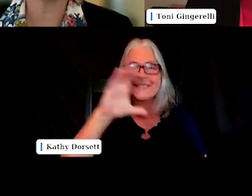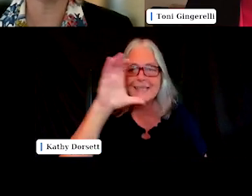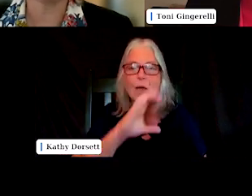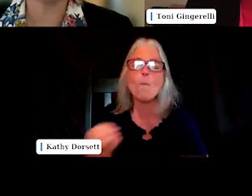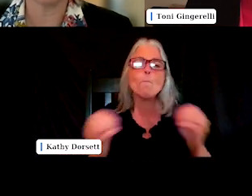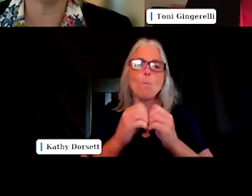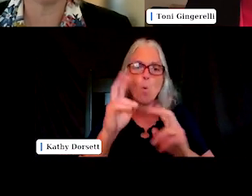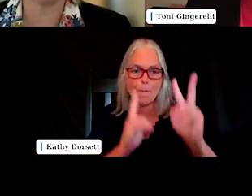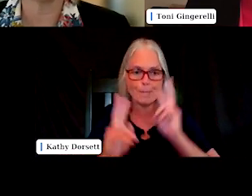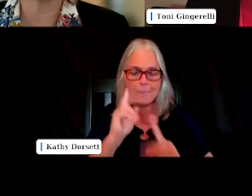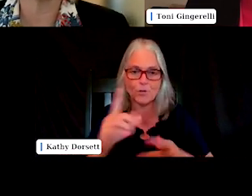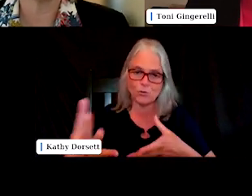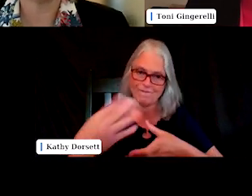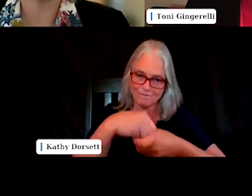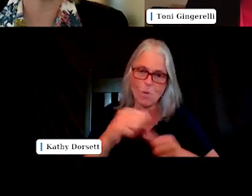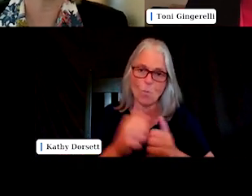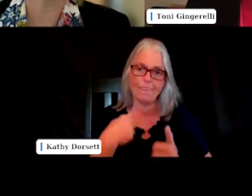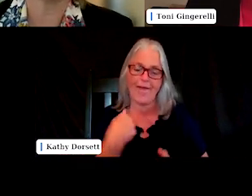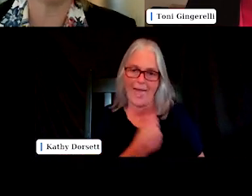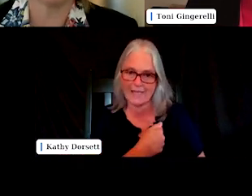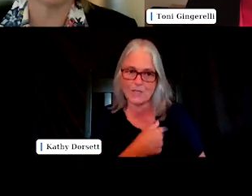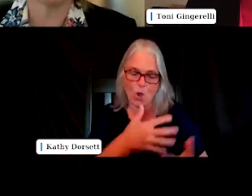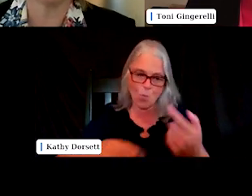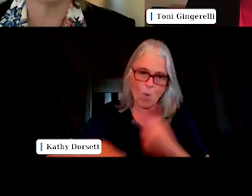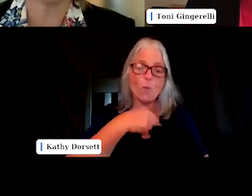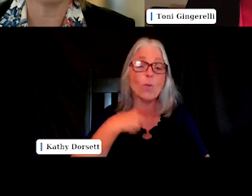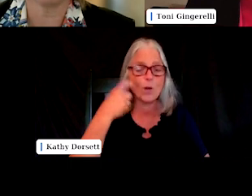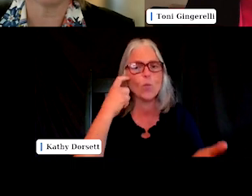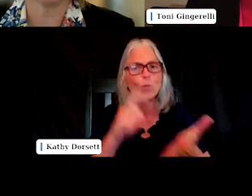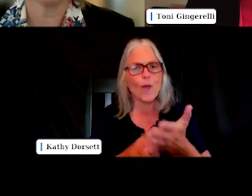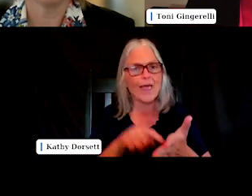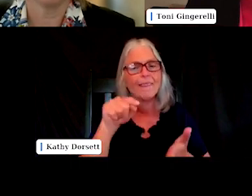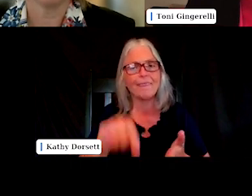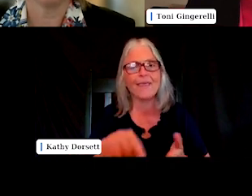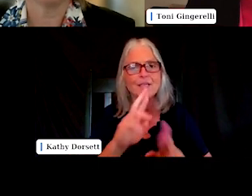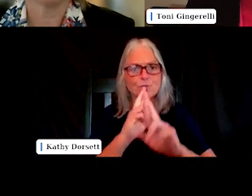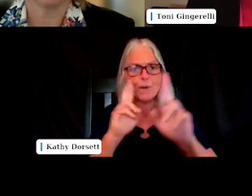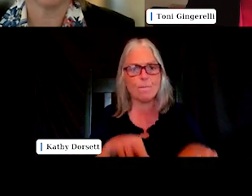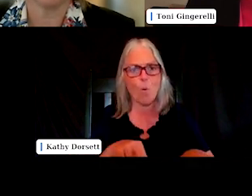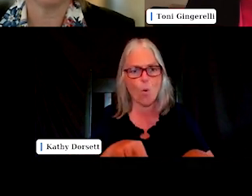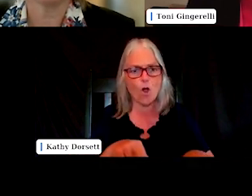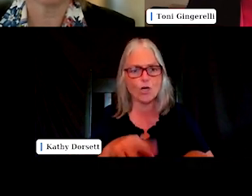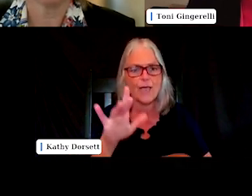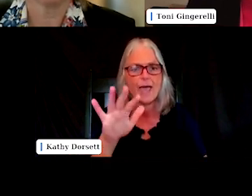More folks to engage with us. Around this we recognize that this report is